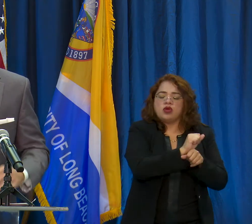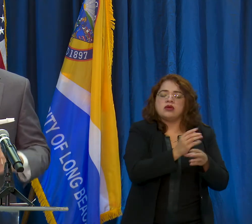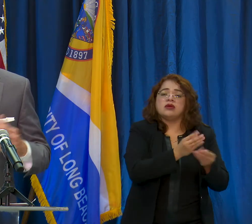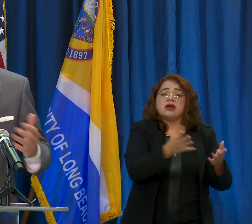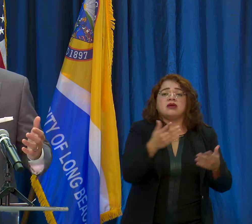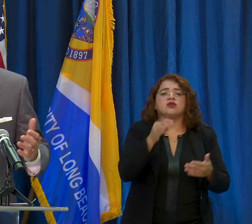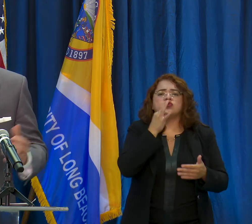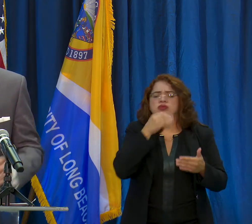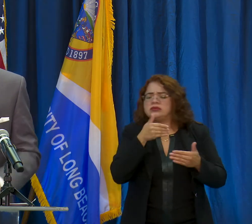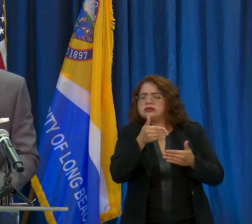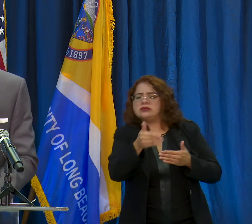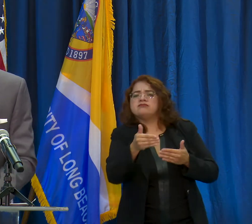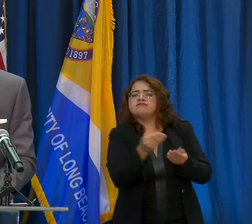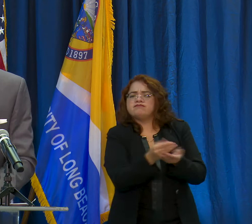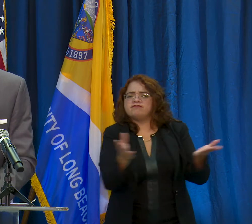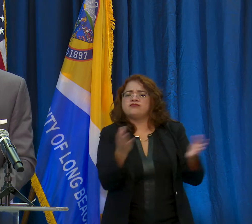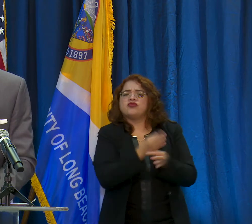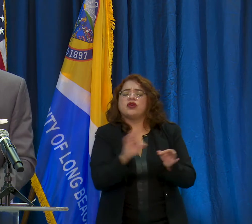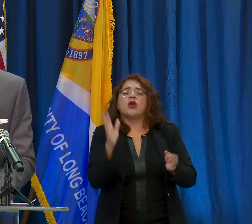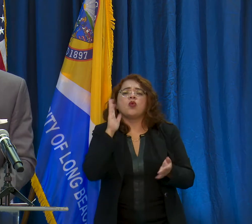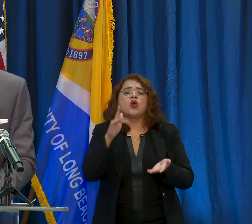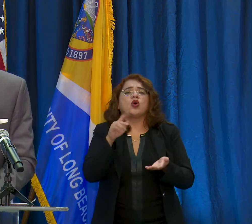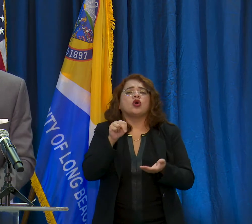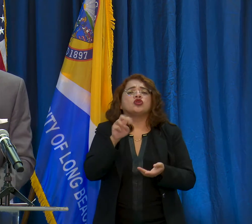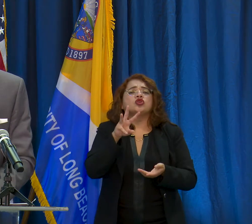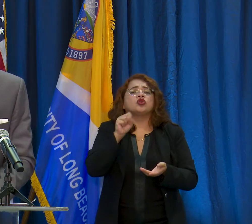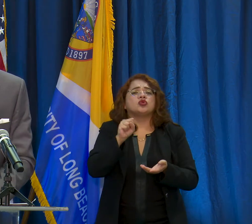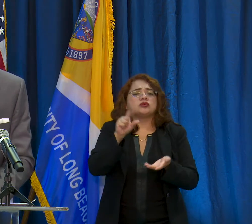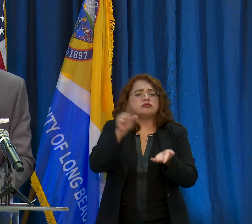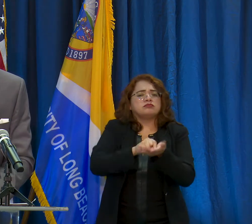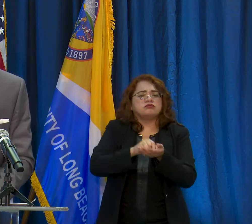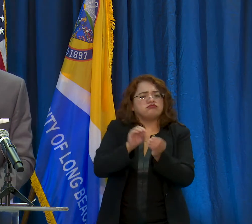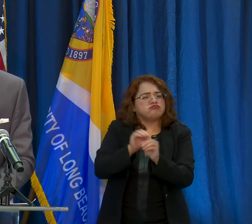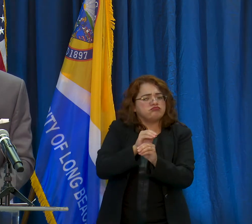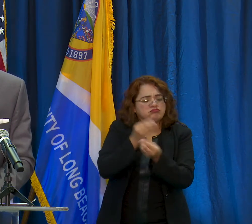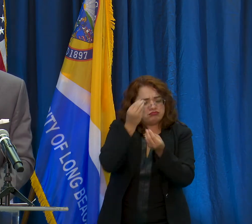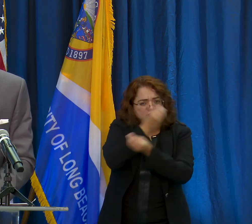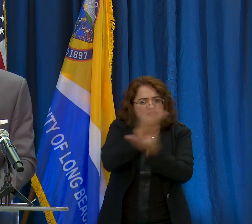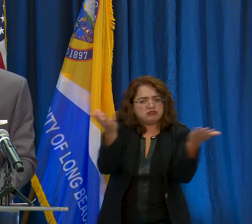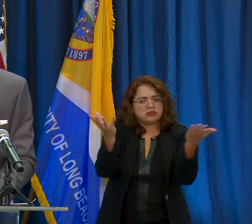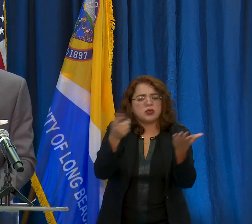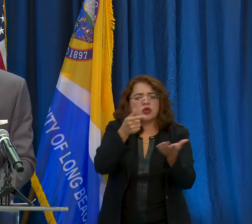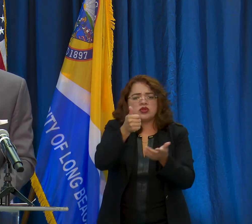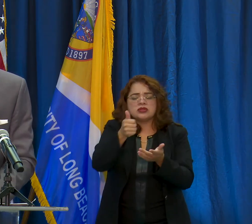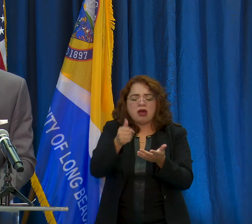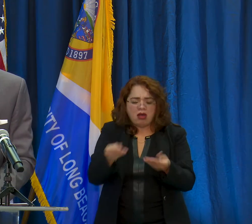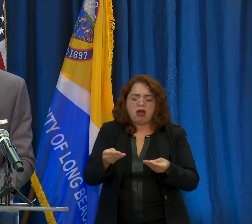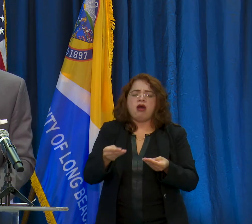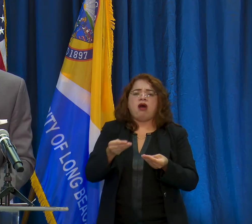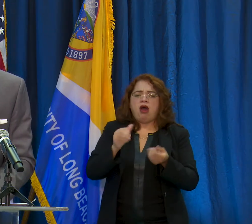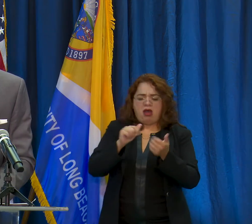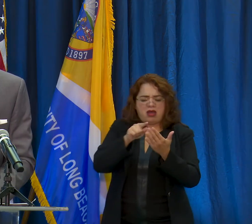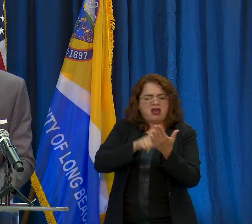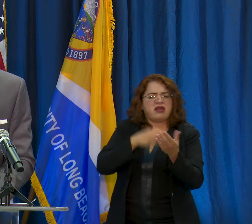There will be a press release that will share information about how you can sign up and receive some of this important